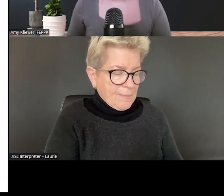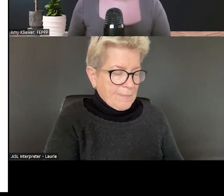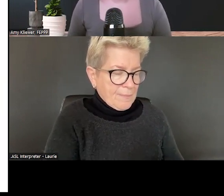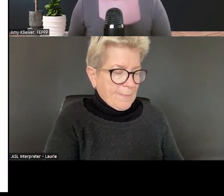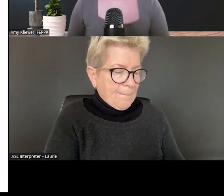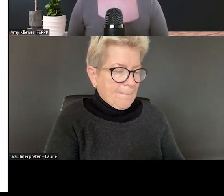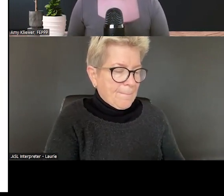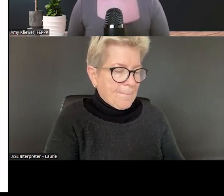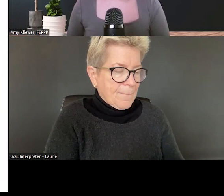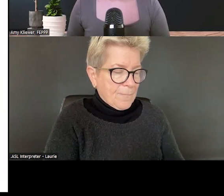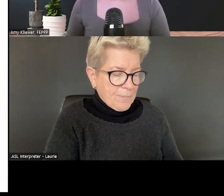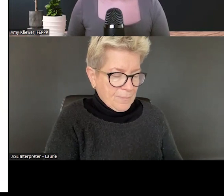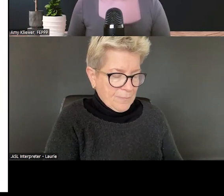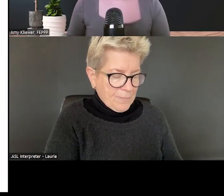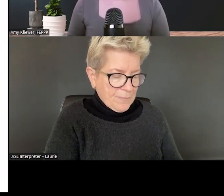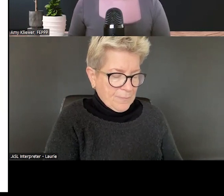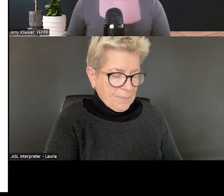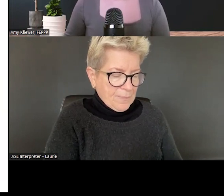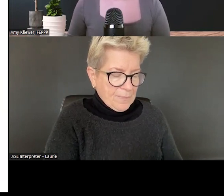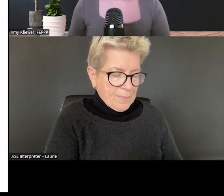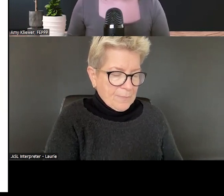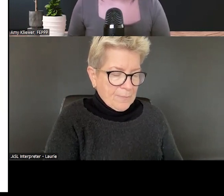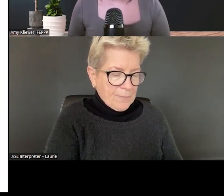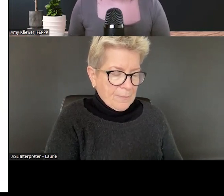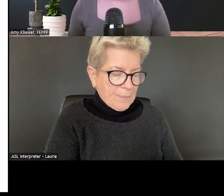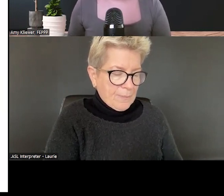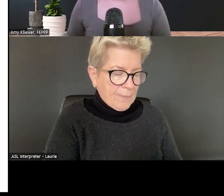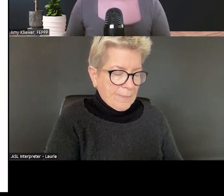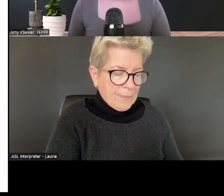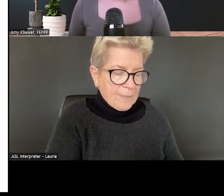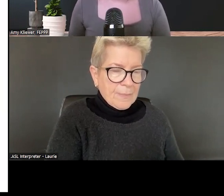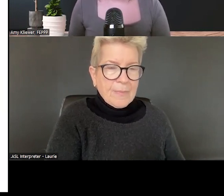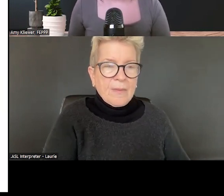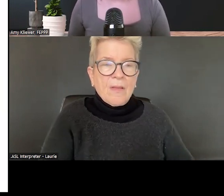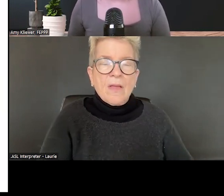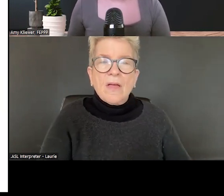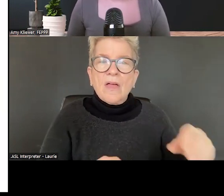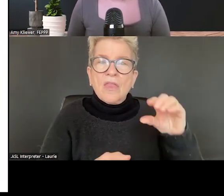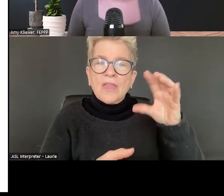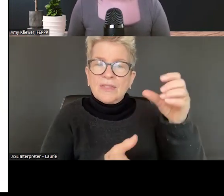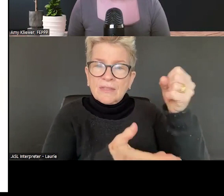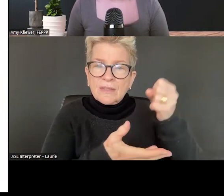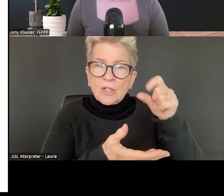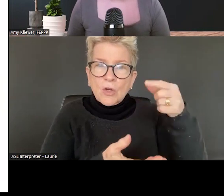opportunity - this grant that exists right now that was signed by the governor in 2022